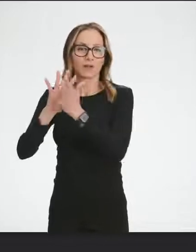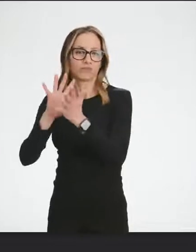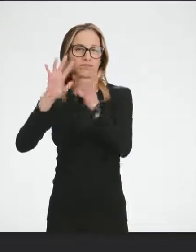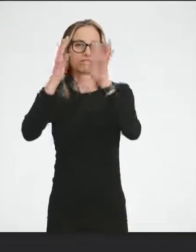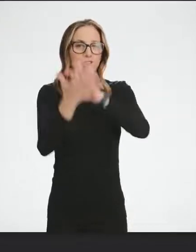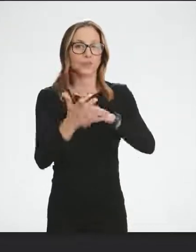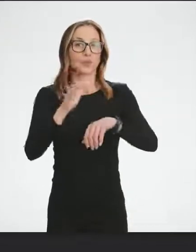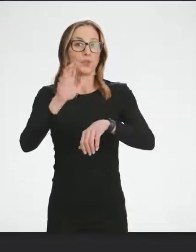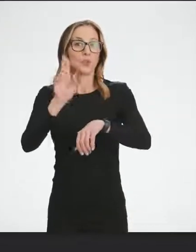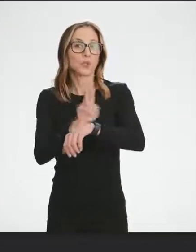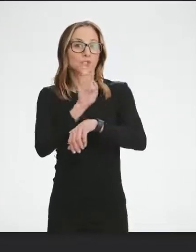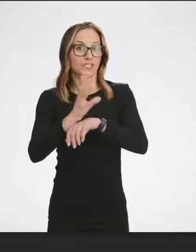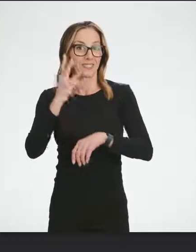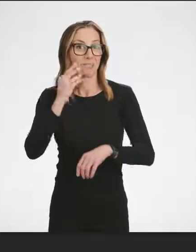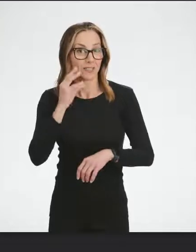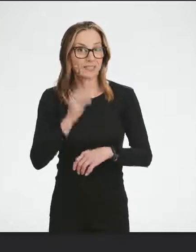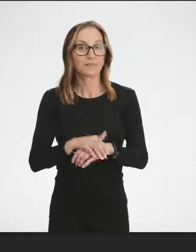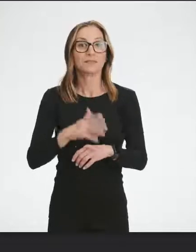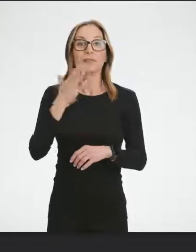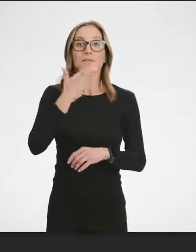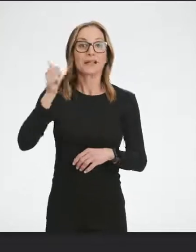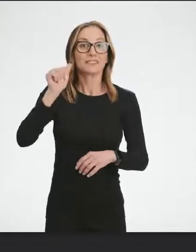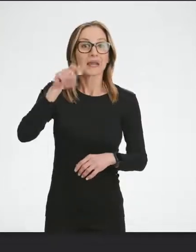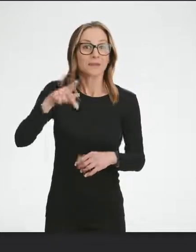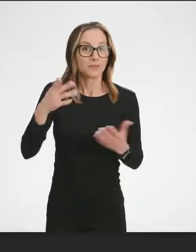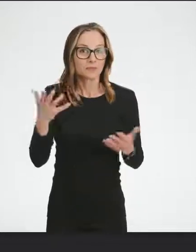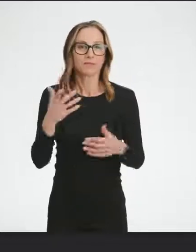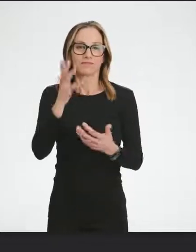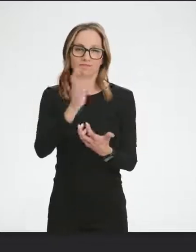And the best apps are the ones that can meet users where they are in the moment.